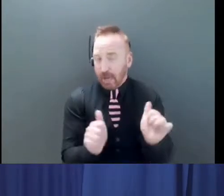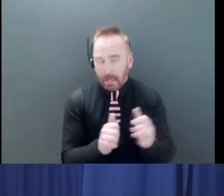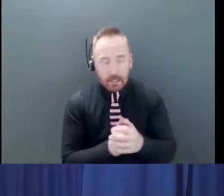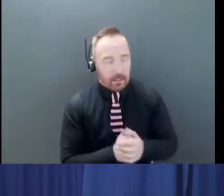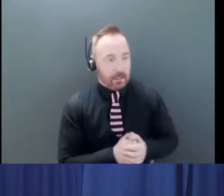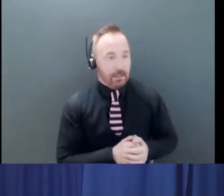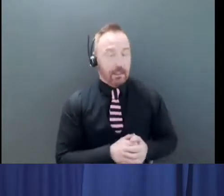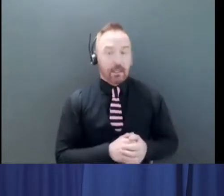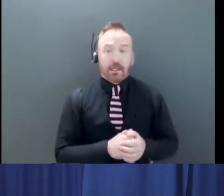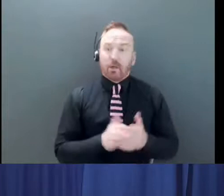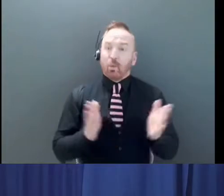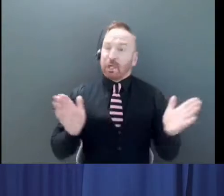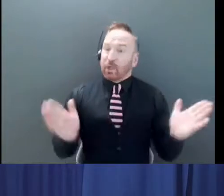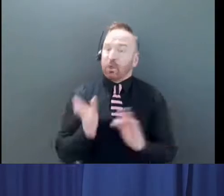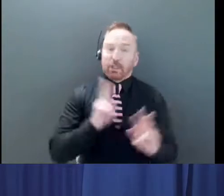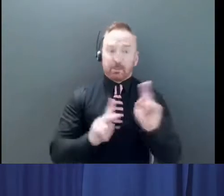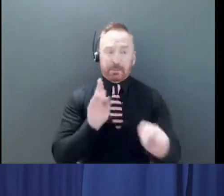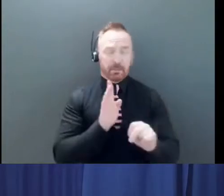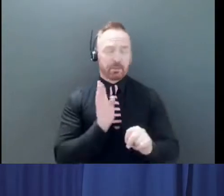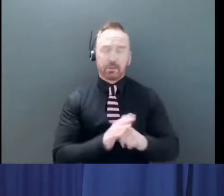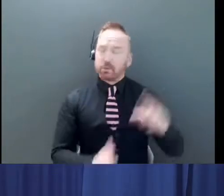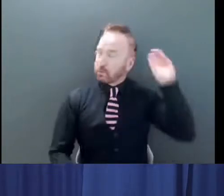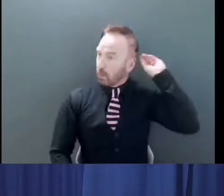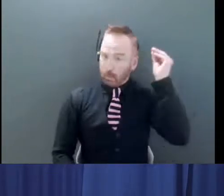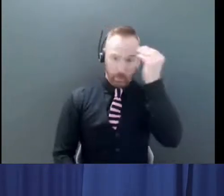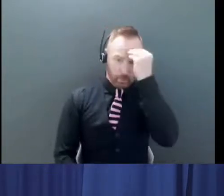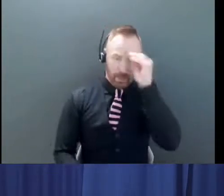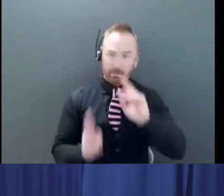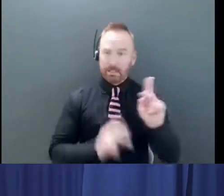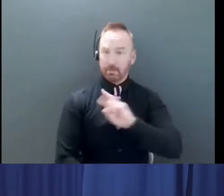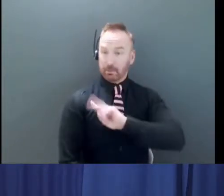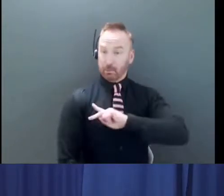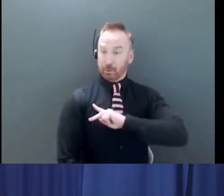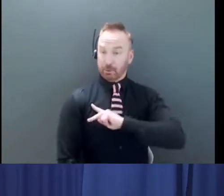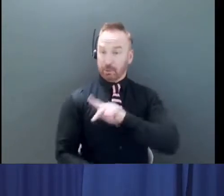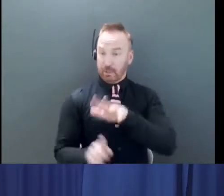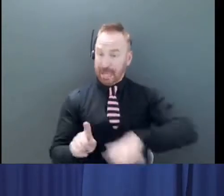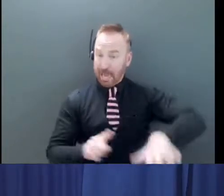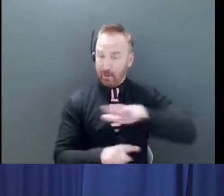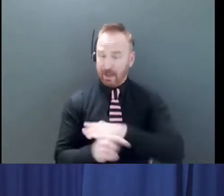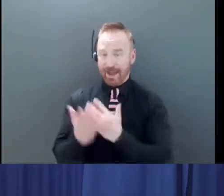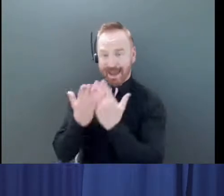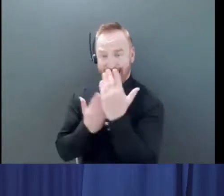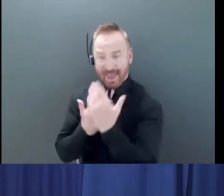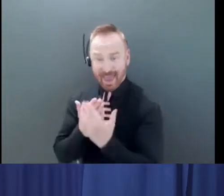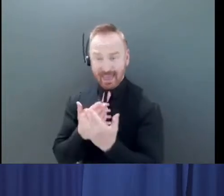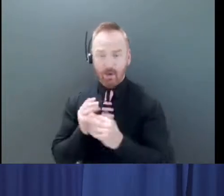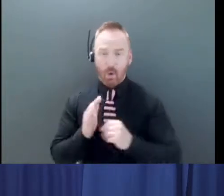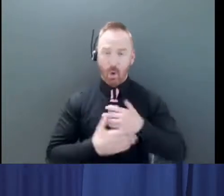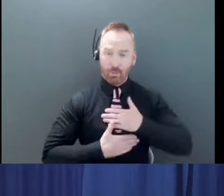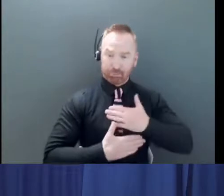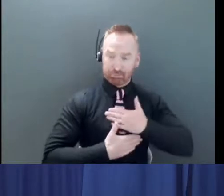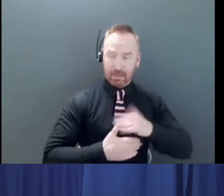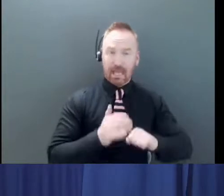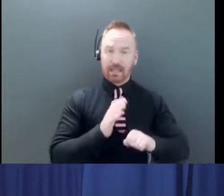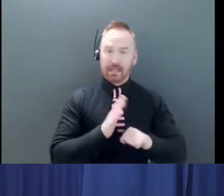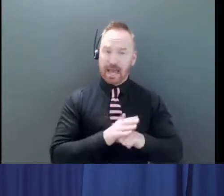Hand and respiratory hygiene practices are still encouraged to help reduce potential spread